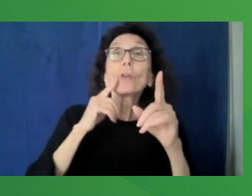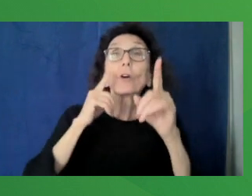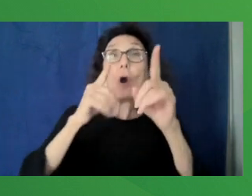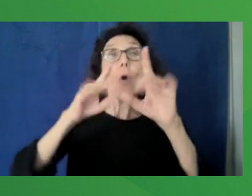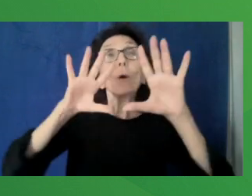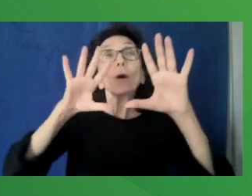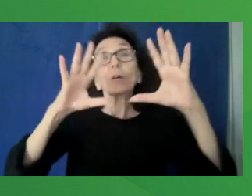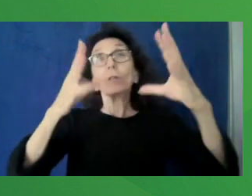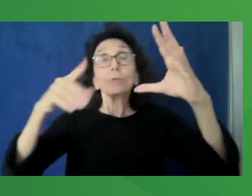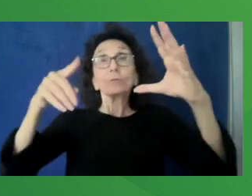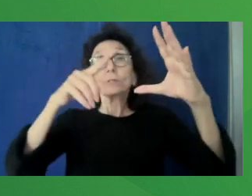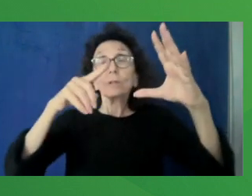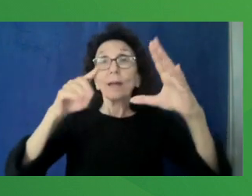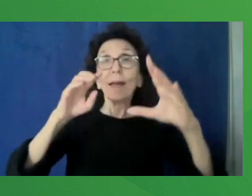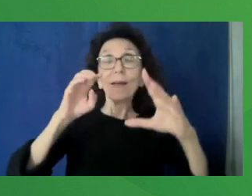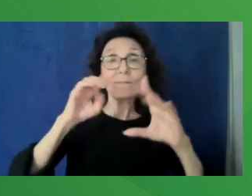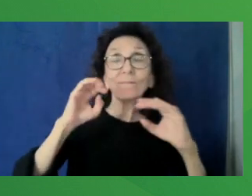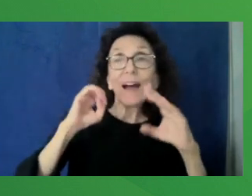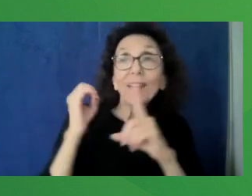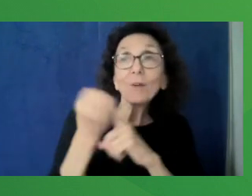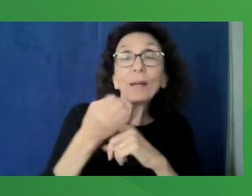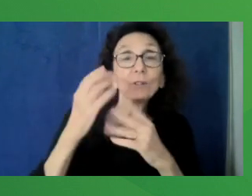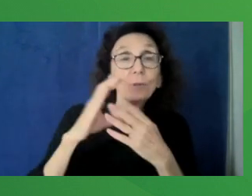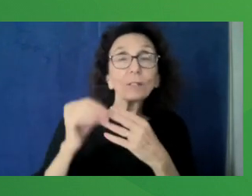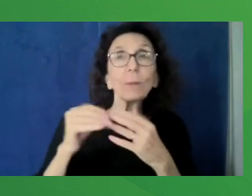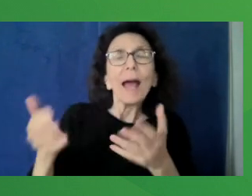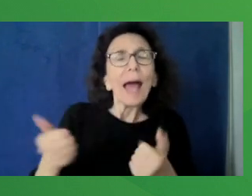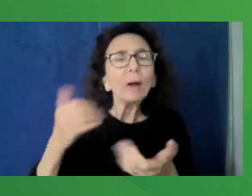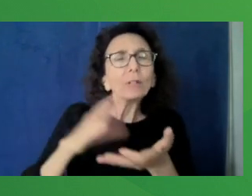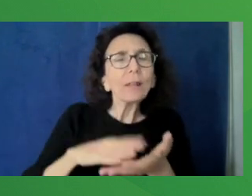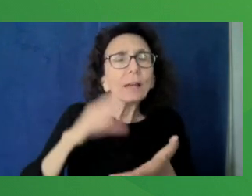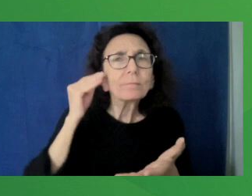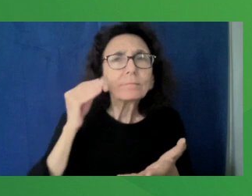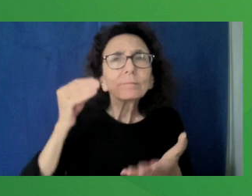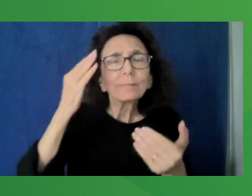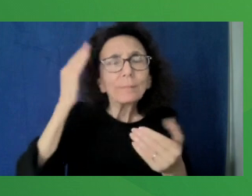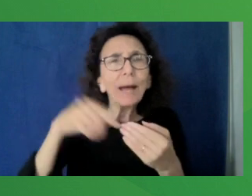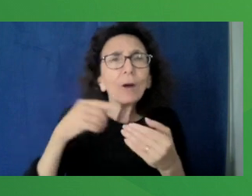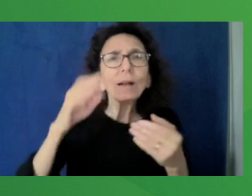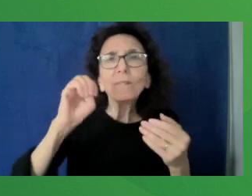the students acquire and understand knowledge of environmental justice and issues specifically